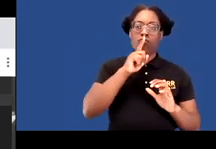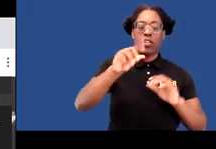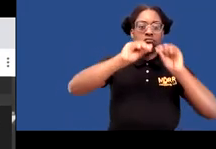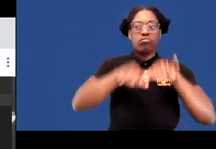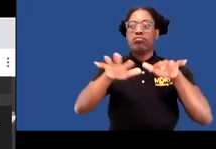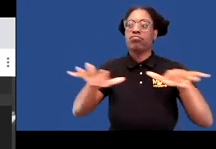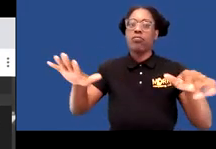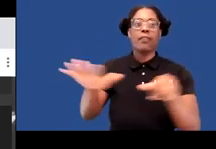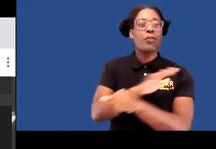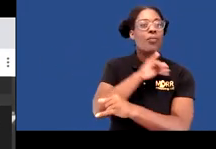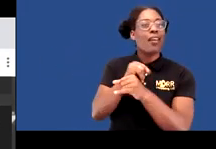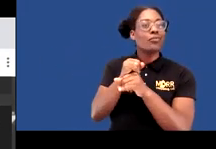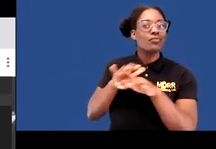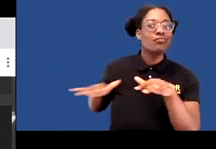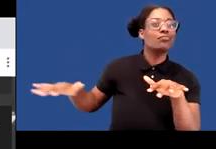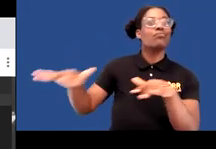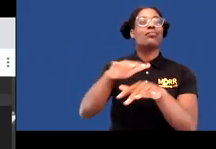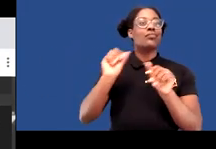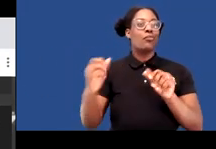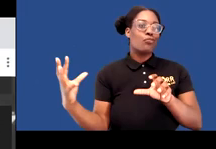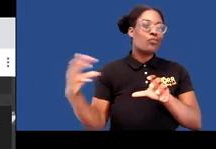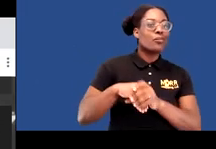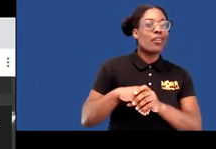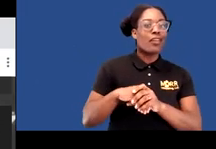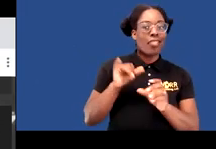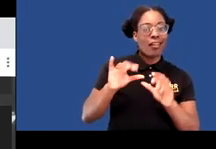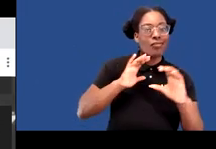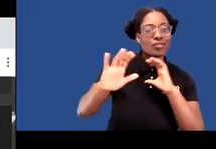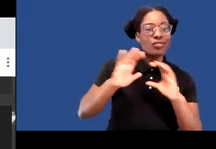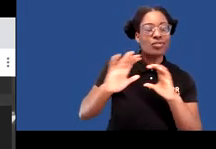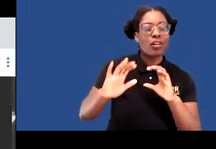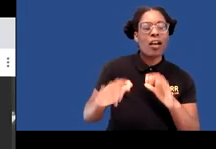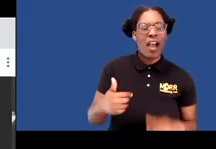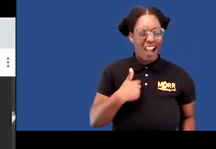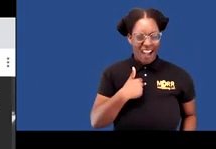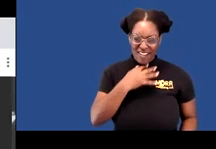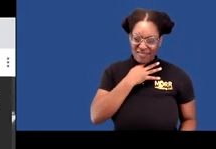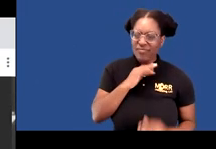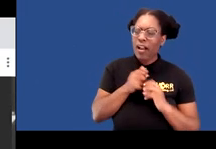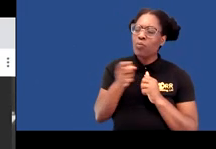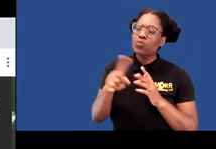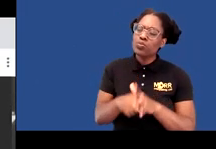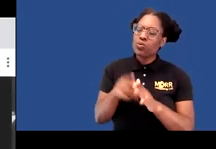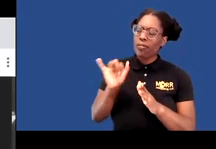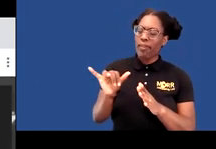I'd love to know how might you get started on that and what are your thoughts?